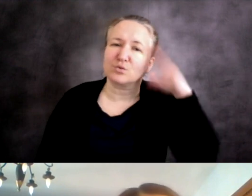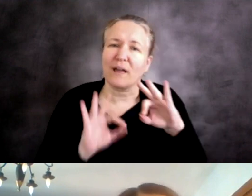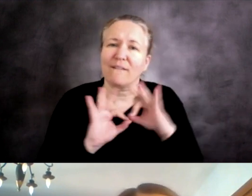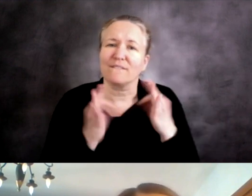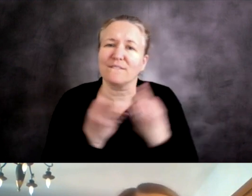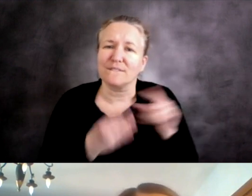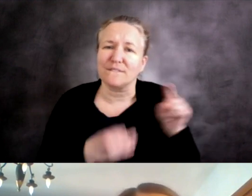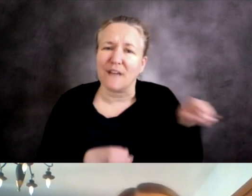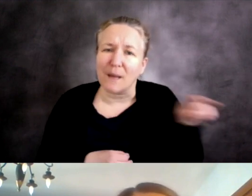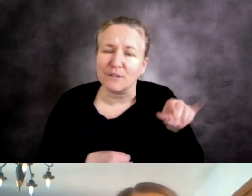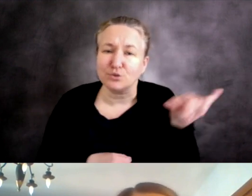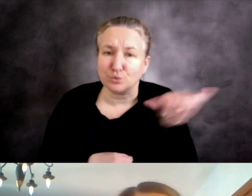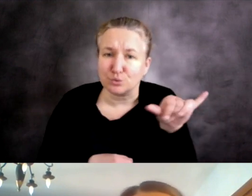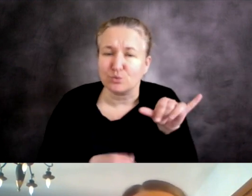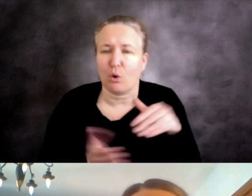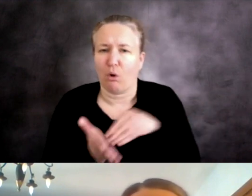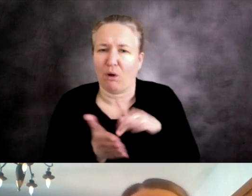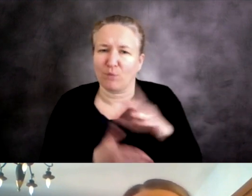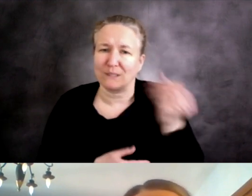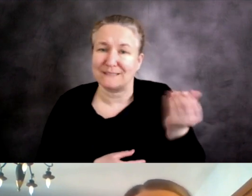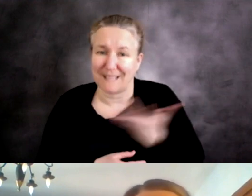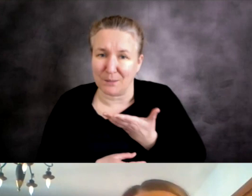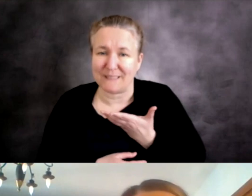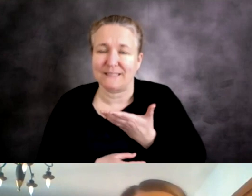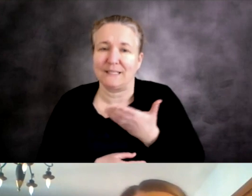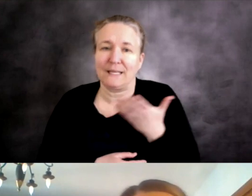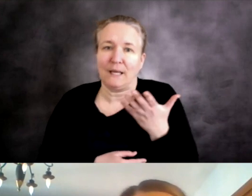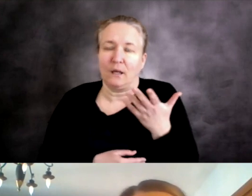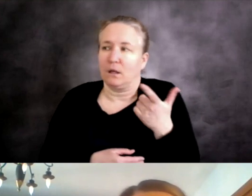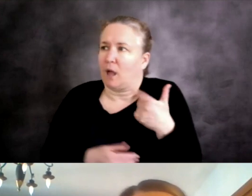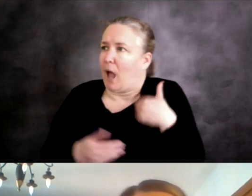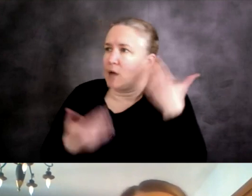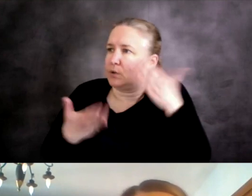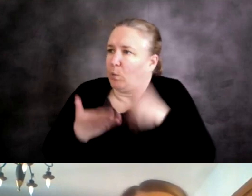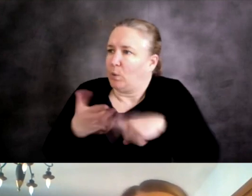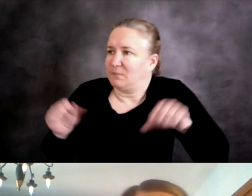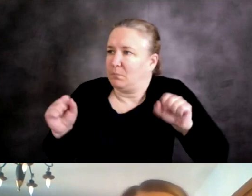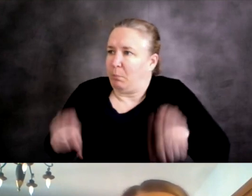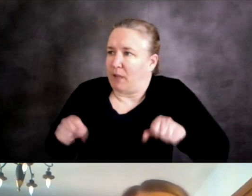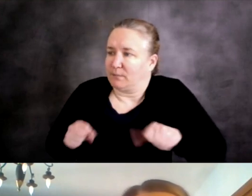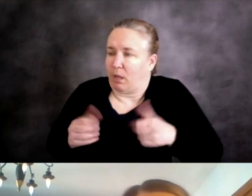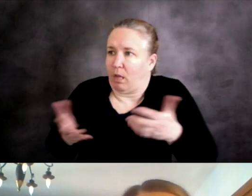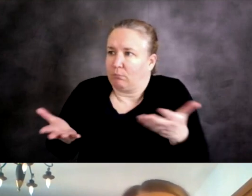will say to me a lot that they don't even know what's possible. And if their team isn't telling